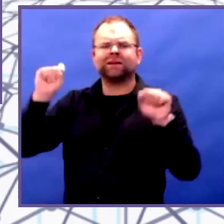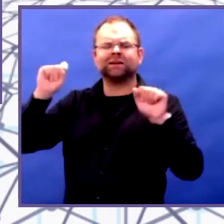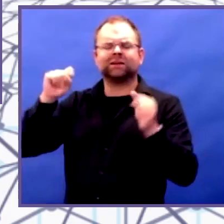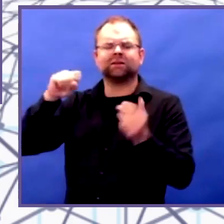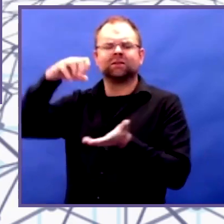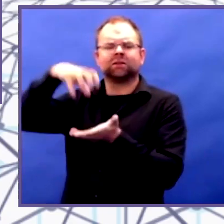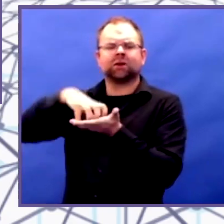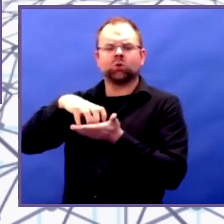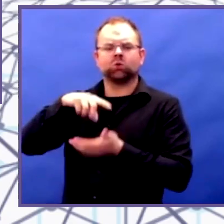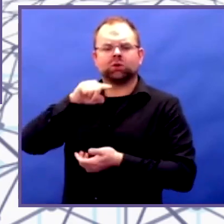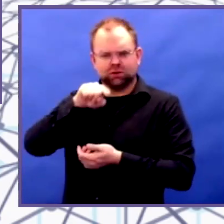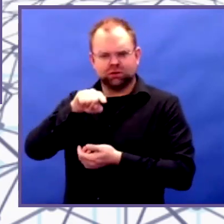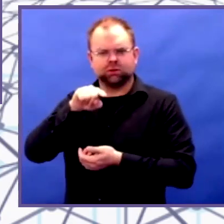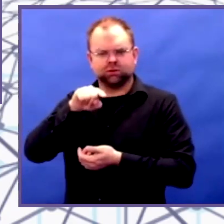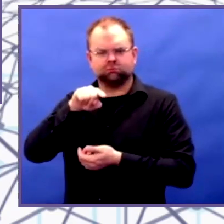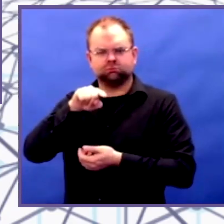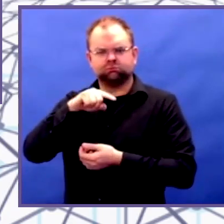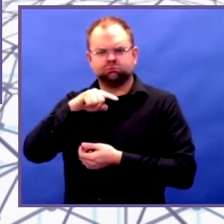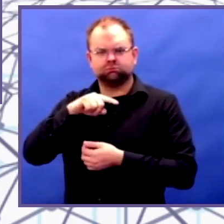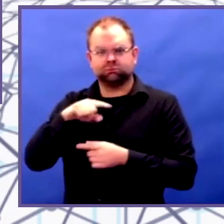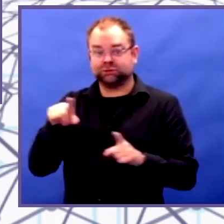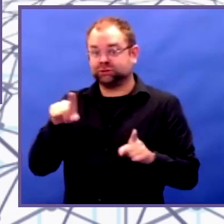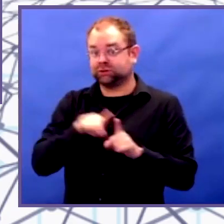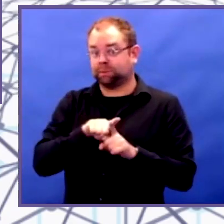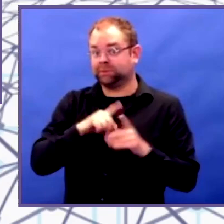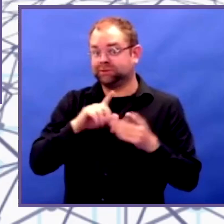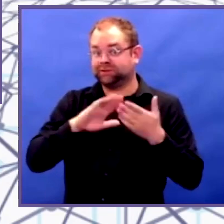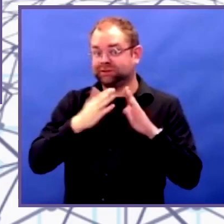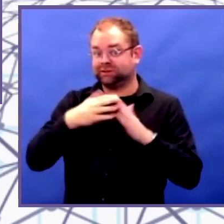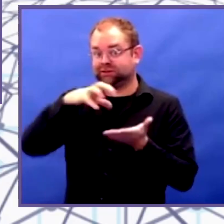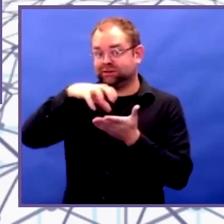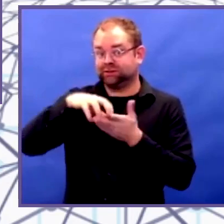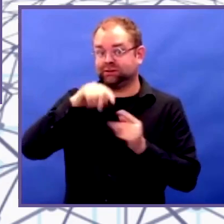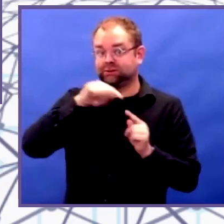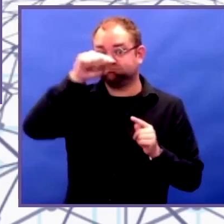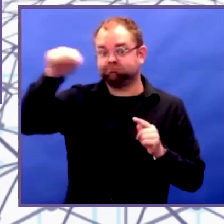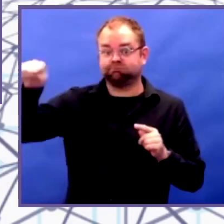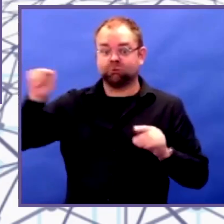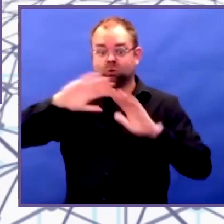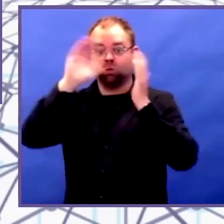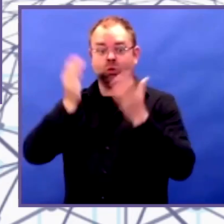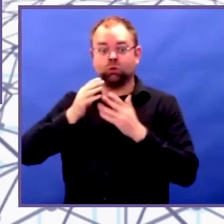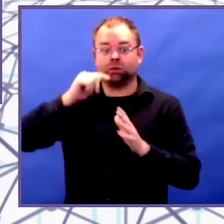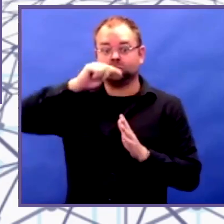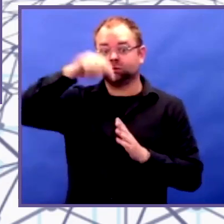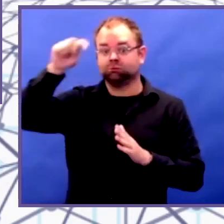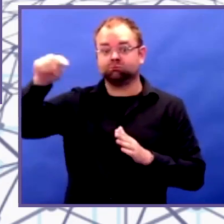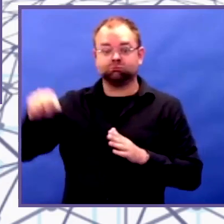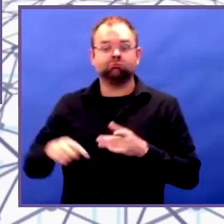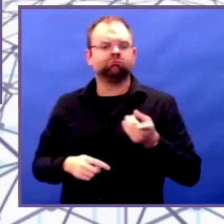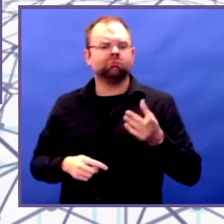what can be done to improve living conditions for disabled people living in these areas? Over to you.